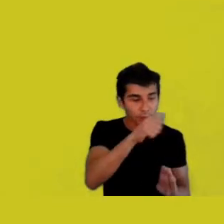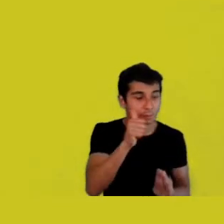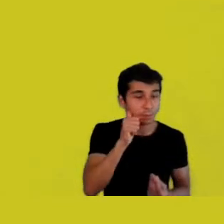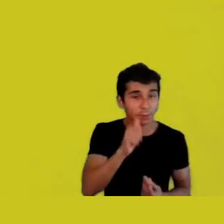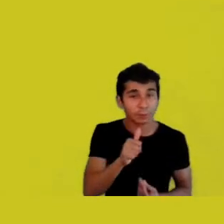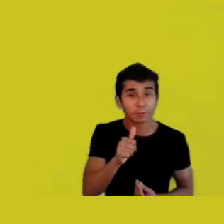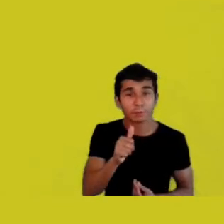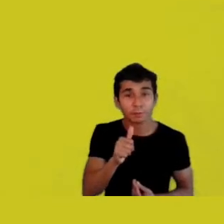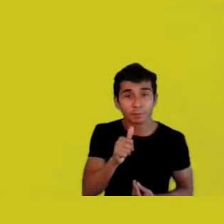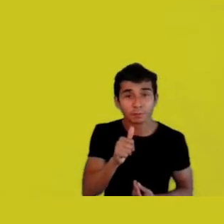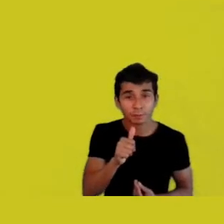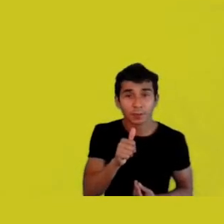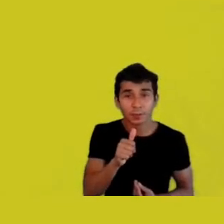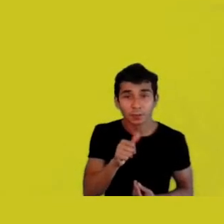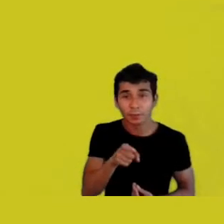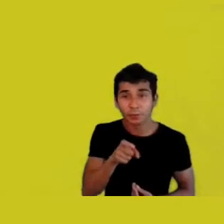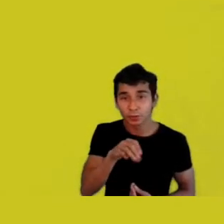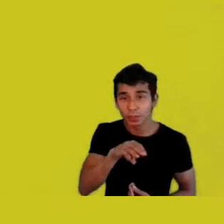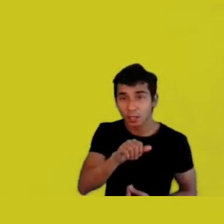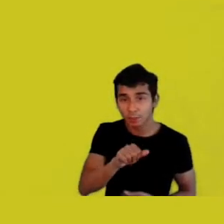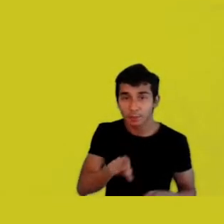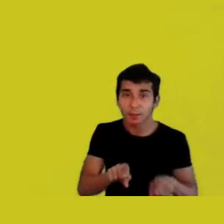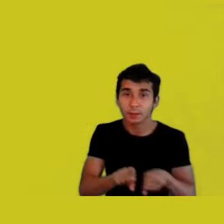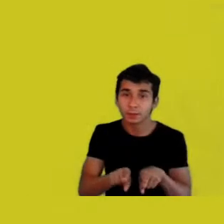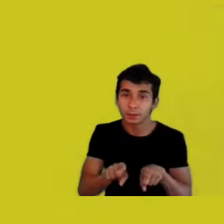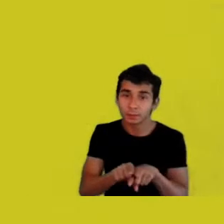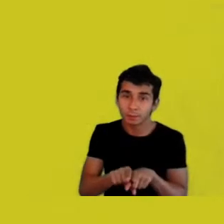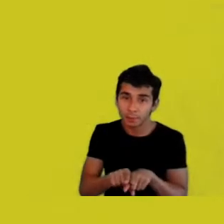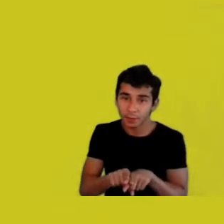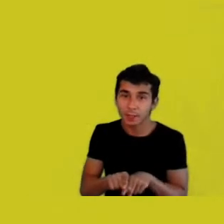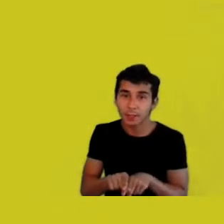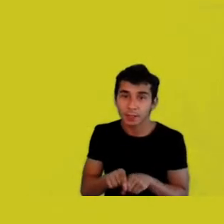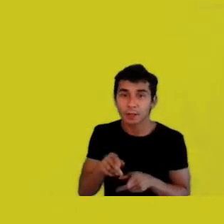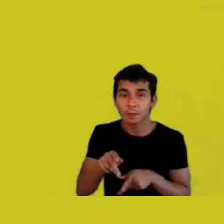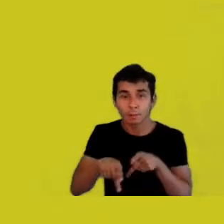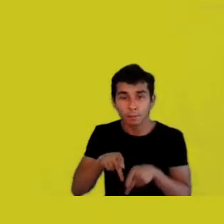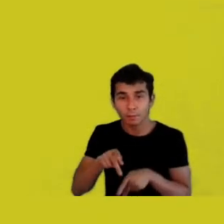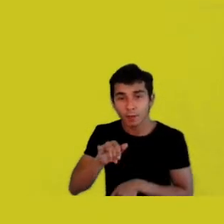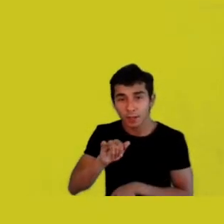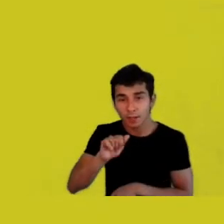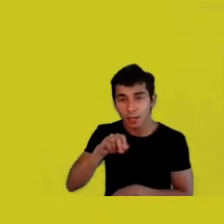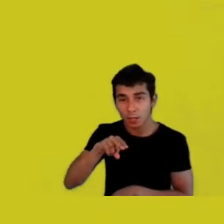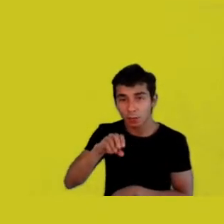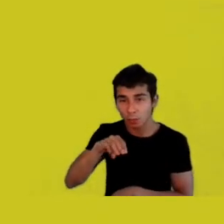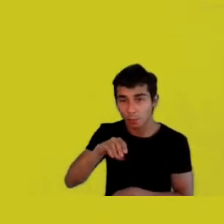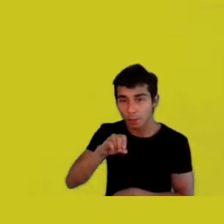summoned by Yanomami shamans, have properly a chaotic aspect.